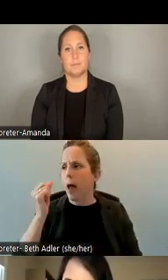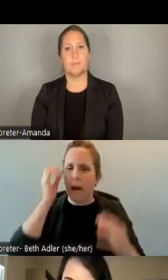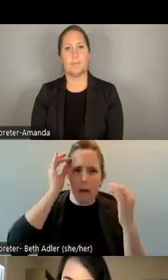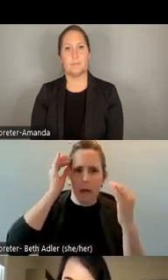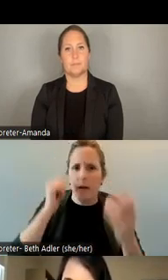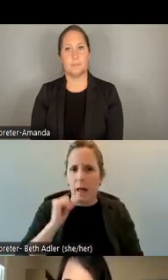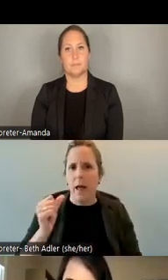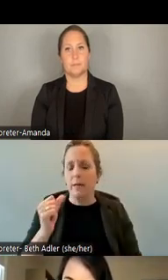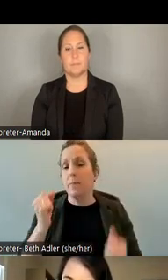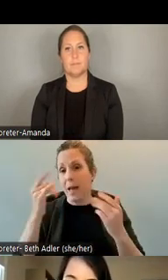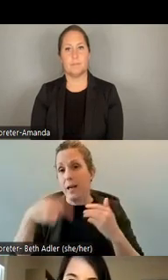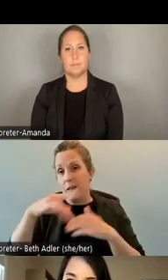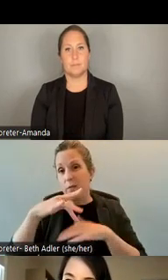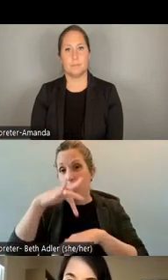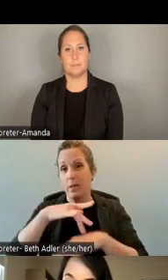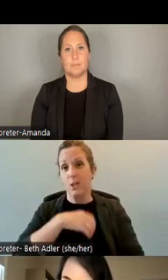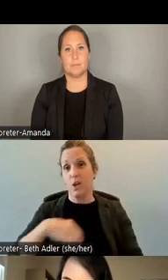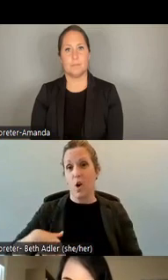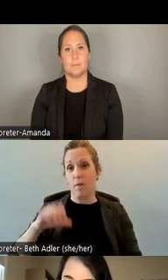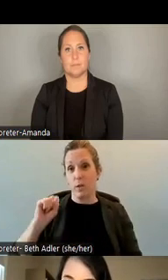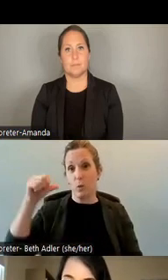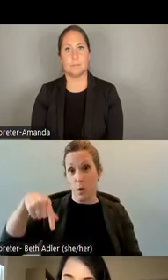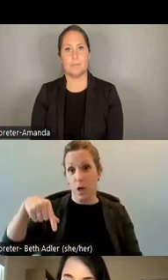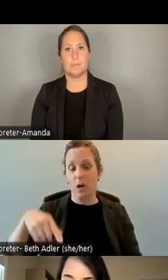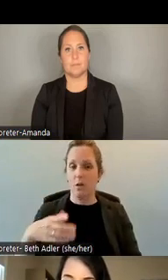Harvard Square which is likely most of you there's actually a surprising prevalence of homelessness